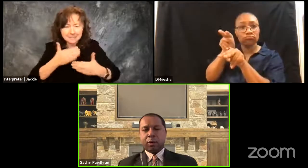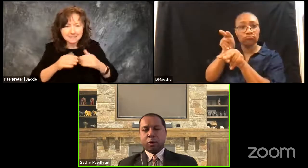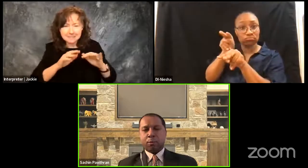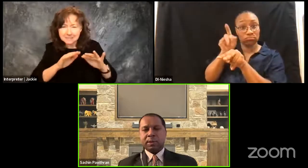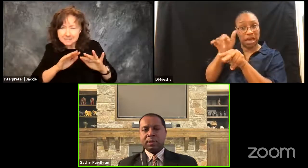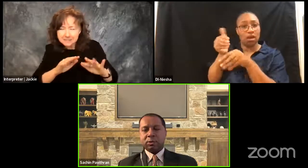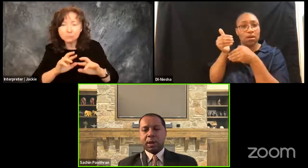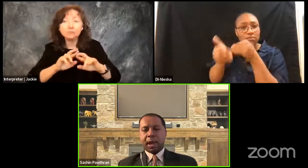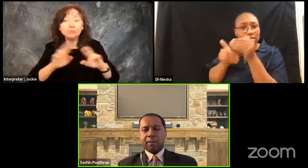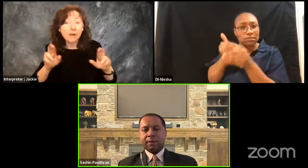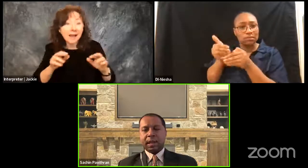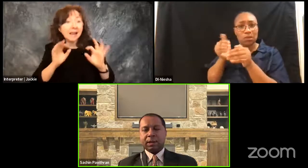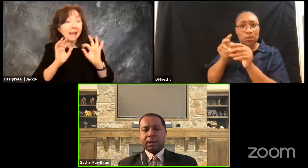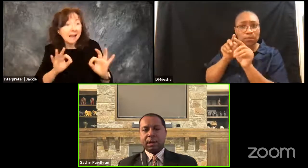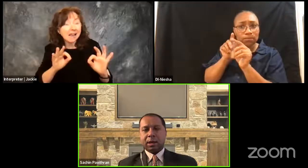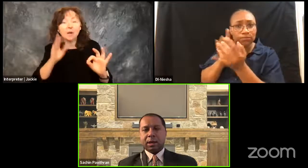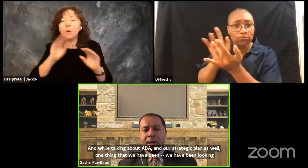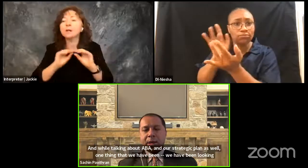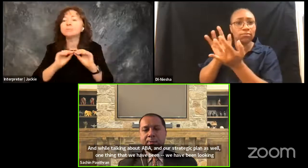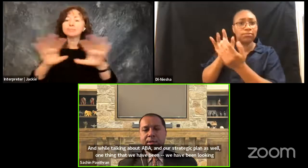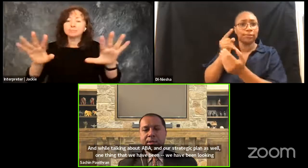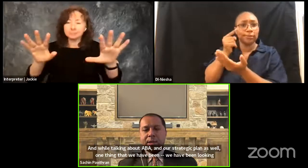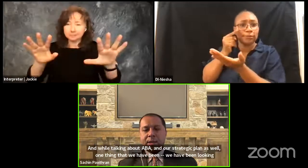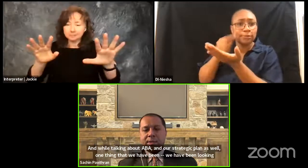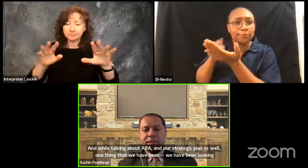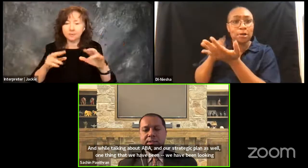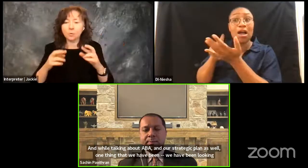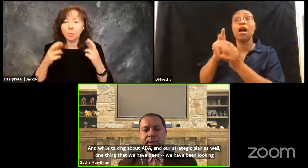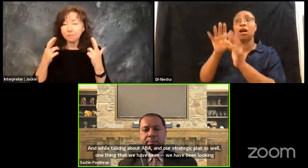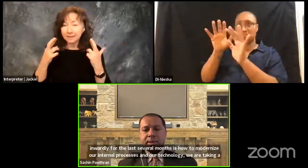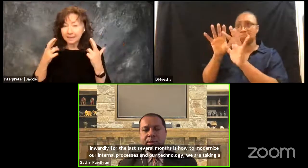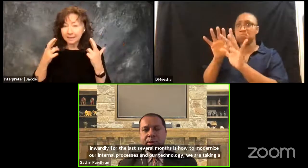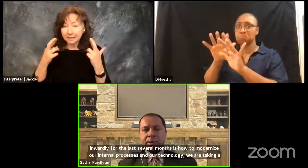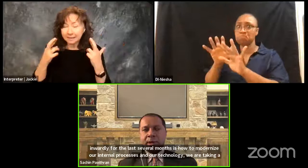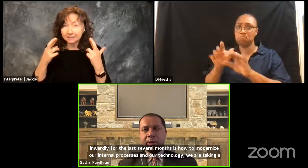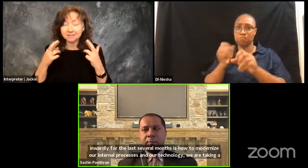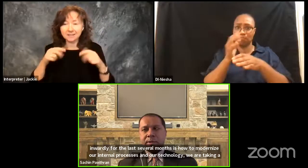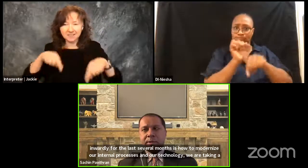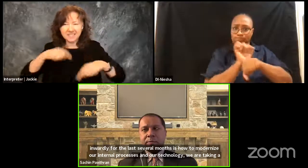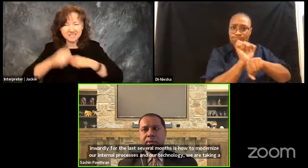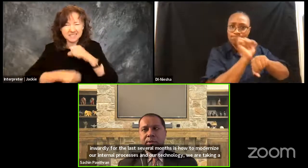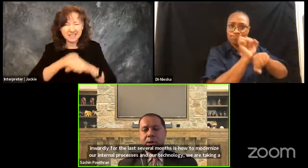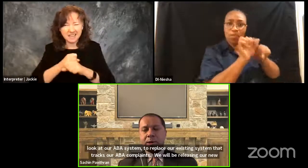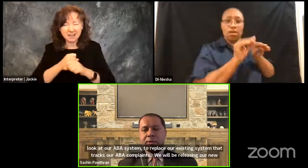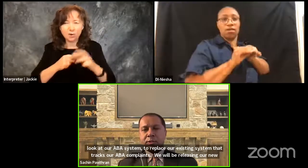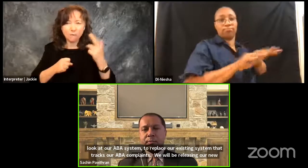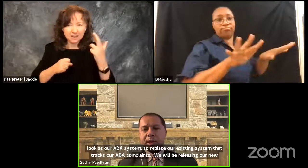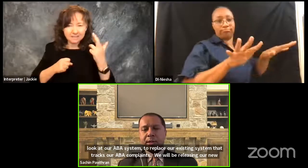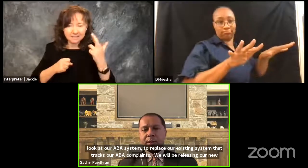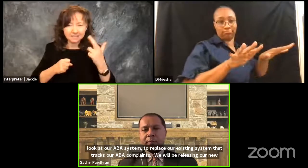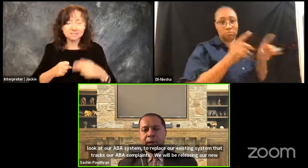Our hope is to have that accomplished sometime this year, which will also meet all of the